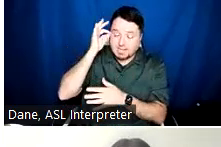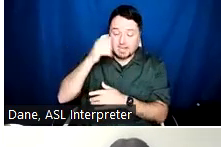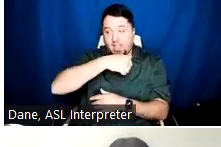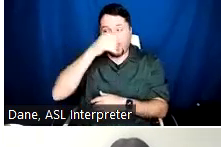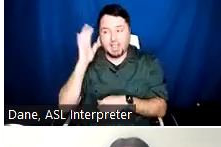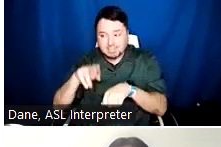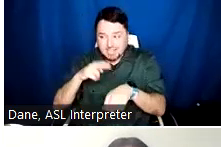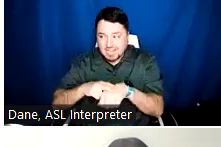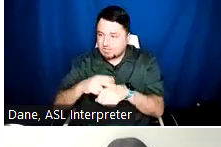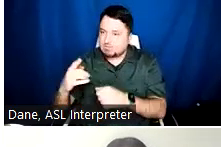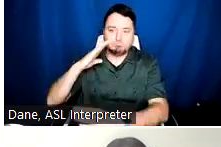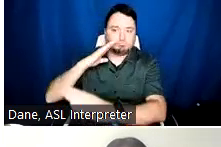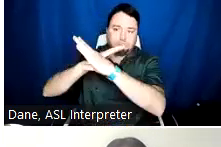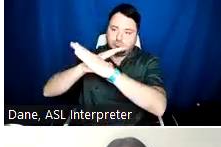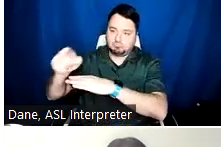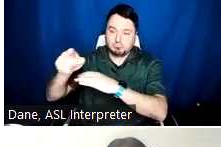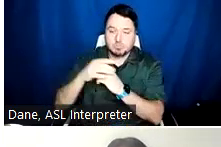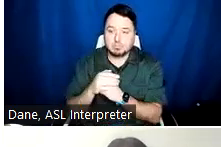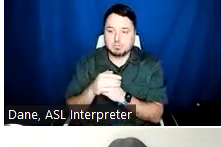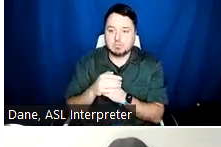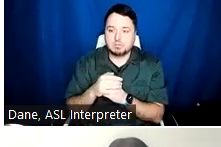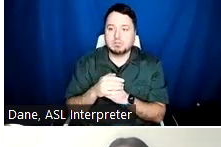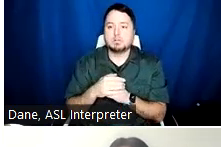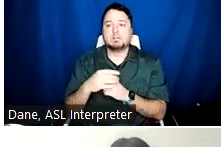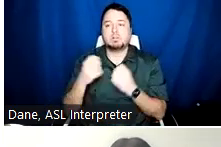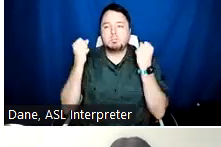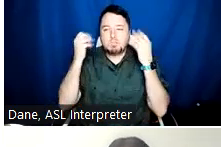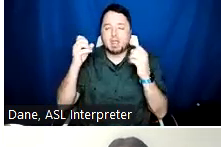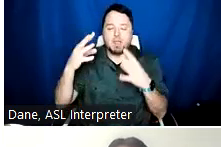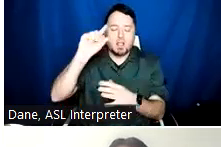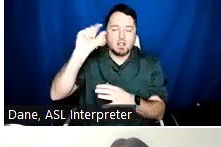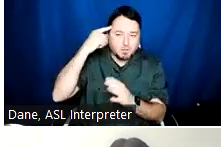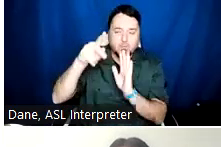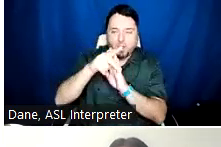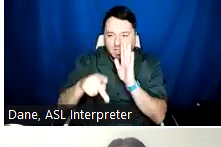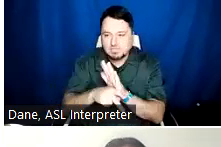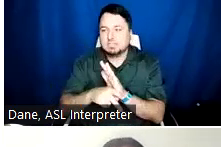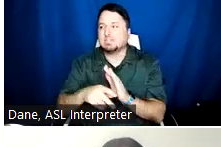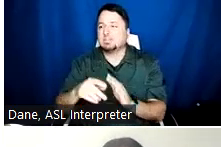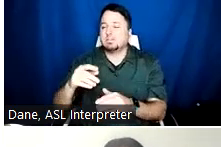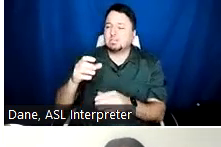Centuries of governmental policies of oppression, displacing and forcing cultural assimilation